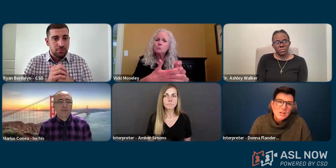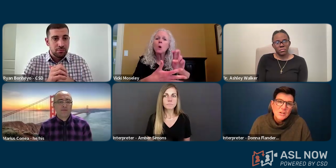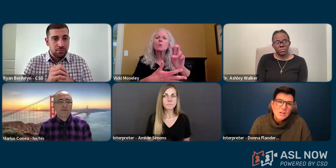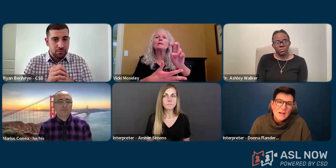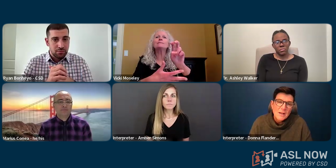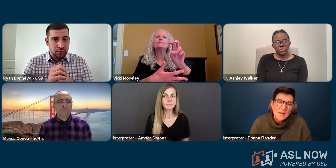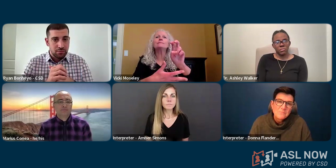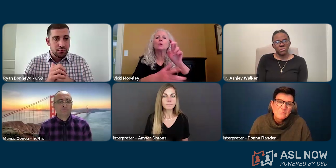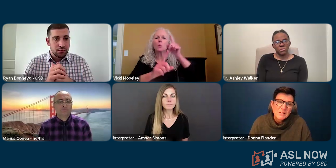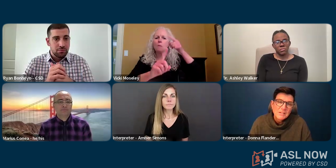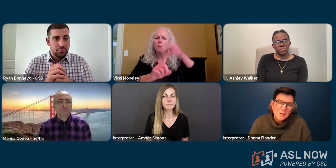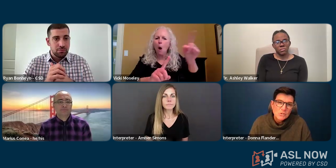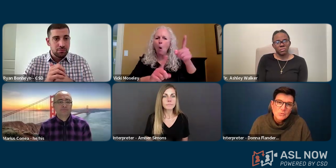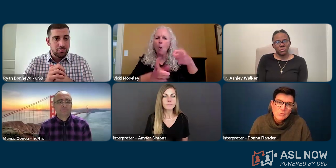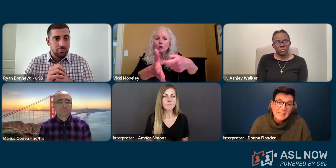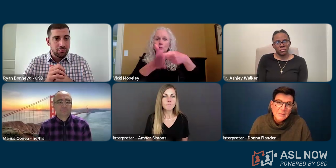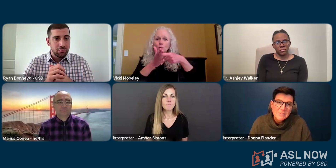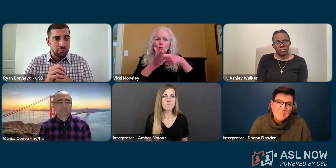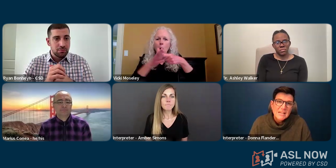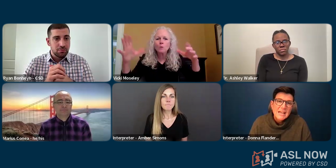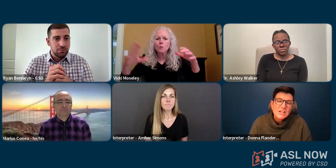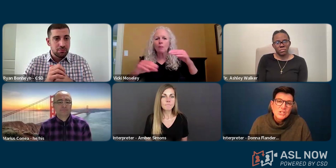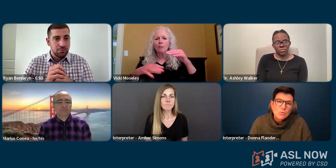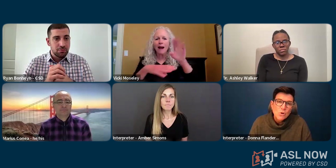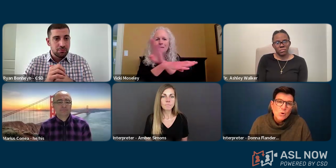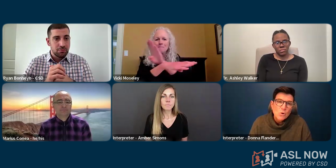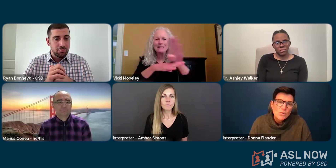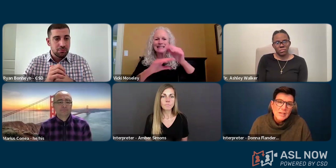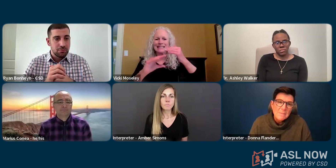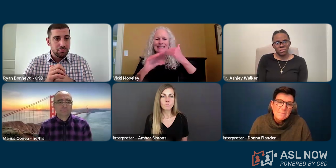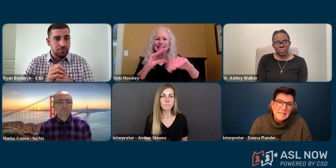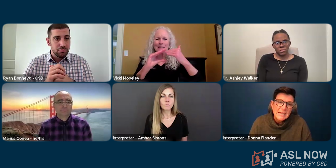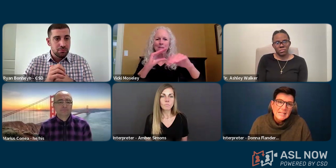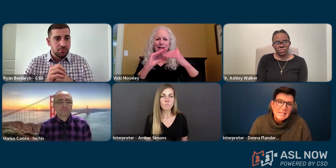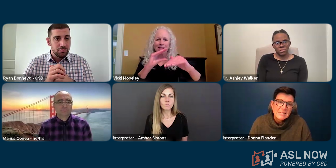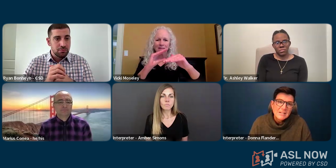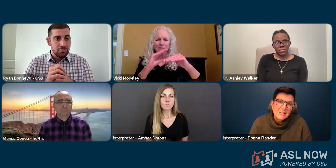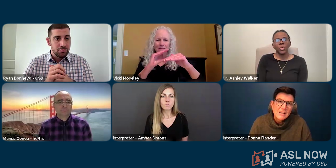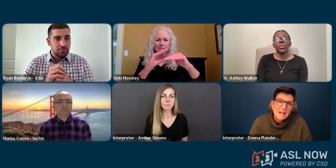And also, you know, she read lips and she rose through the company until,